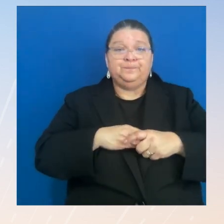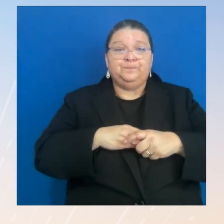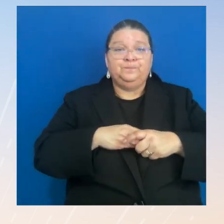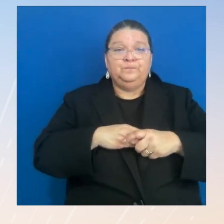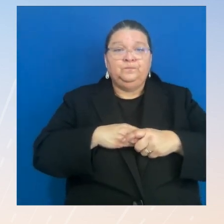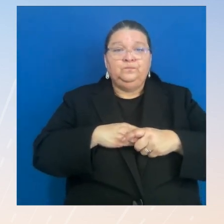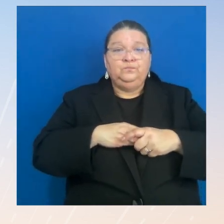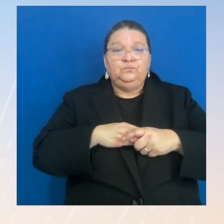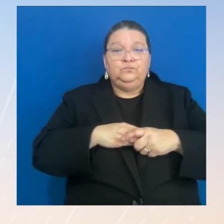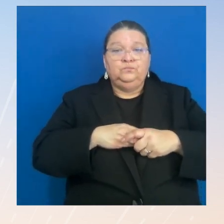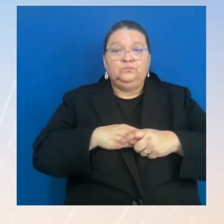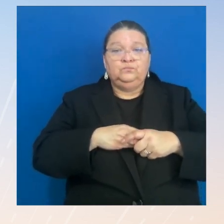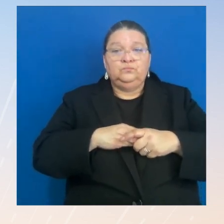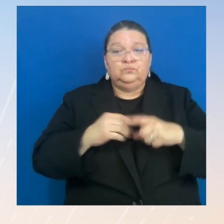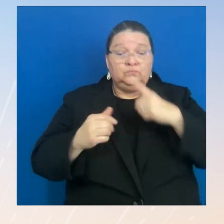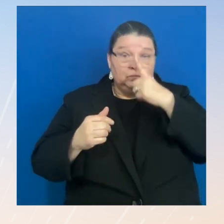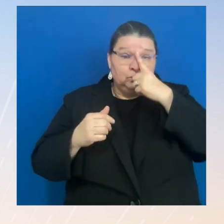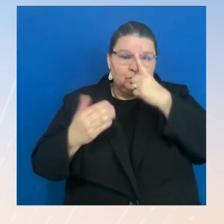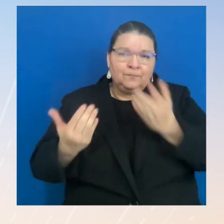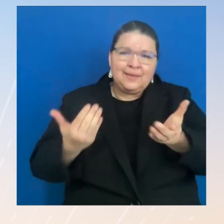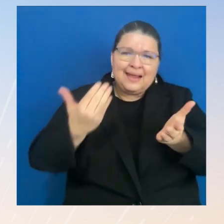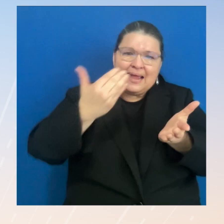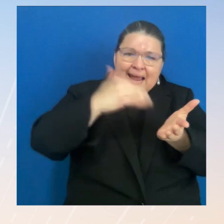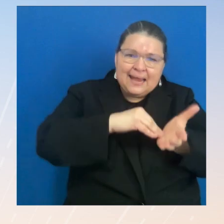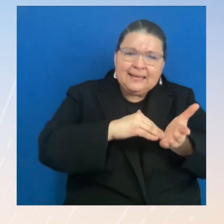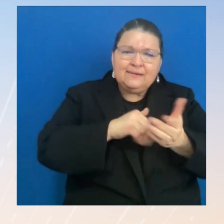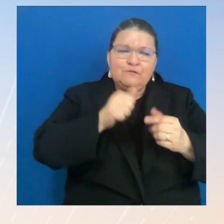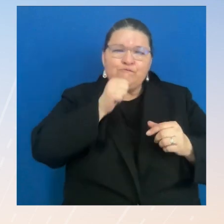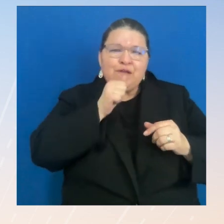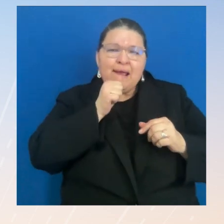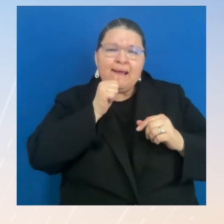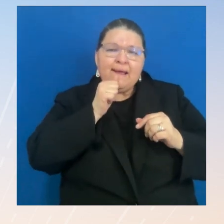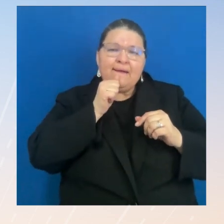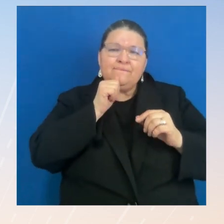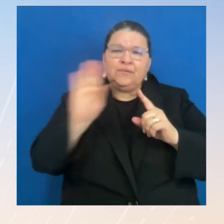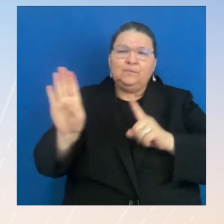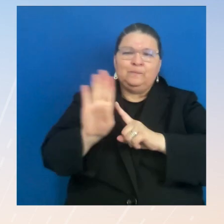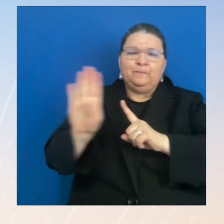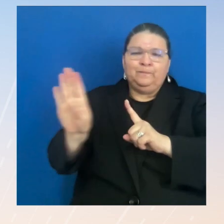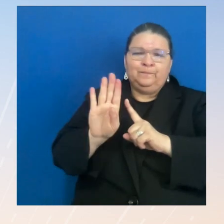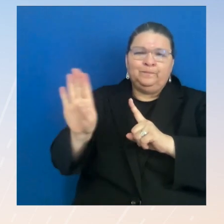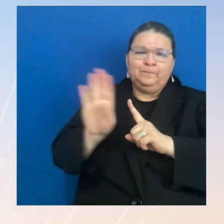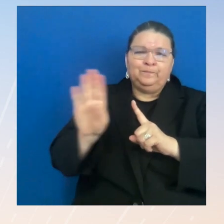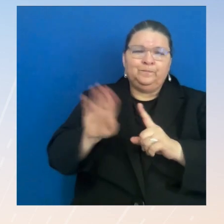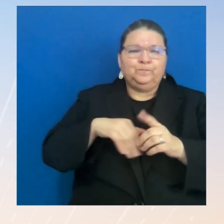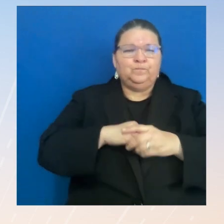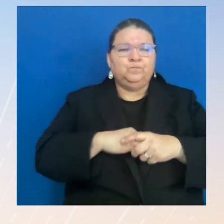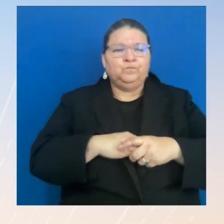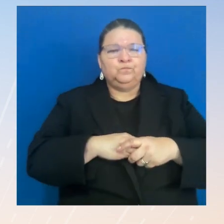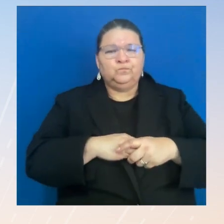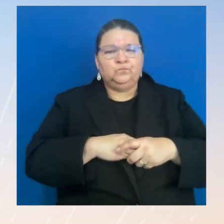and kept between conversations we have with our staff and them. The Press: Sure. And speaking of Senate Democrats, the Senate Judiciary Committee